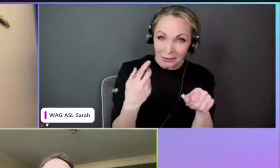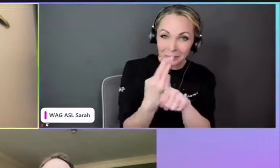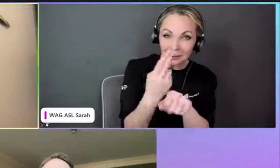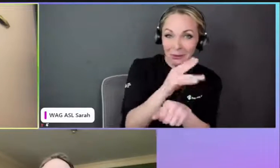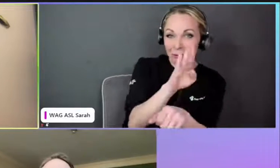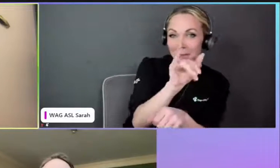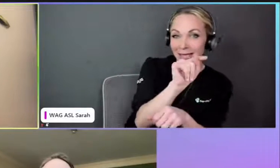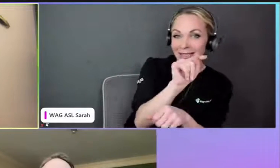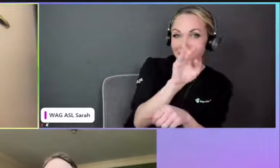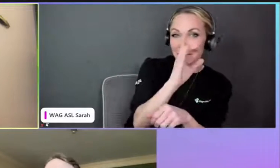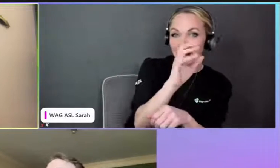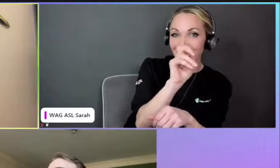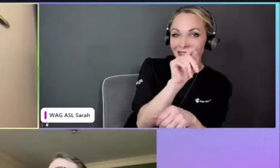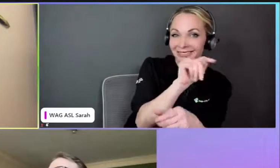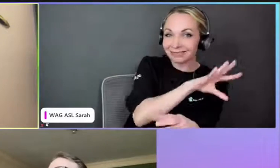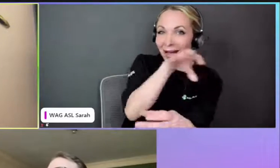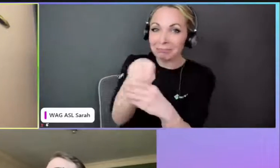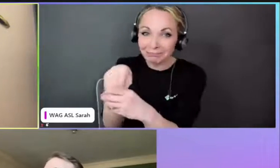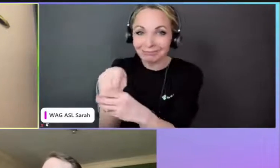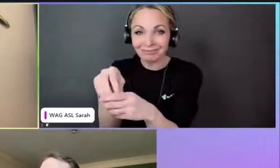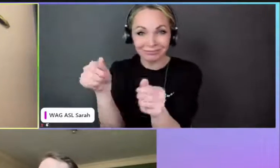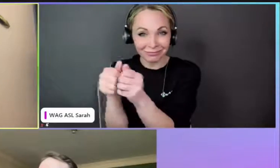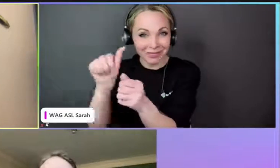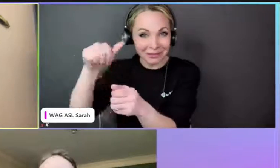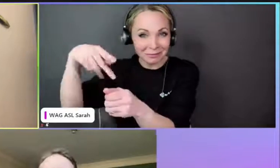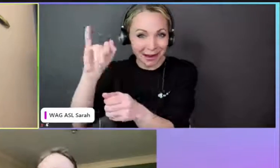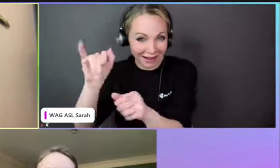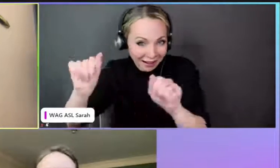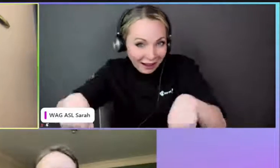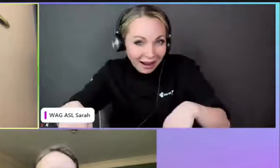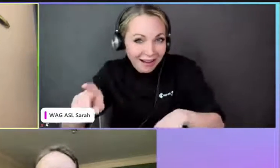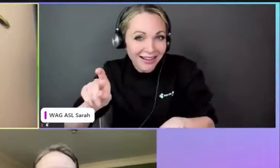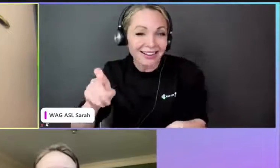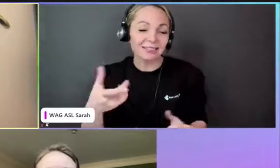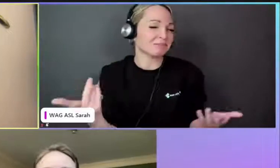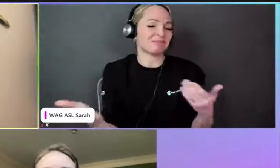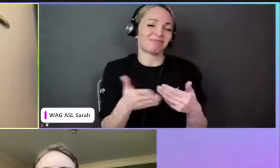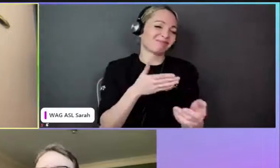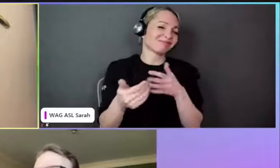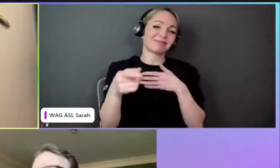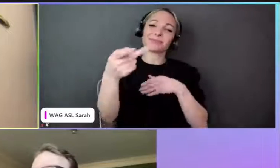Yeah, so regardless of what kind of platform you're using, the first thing is,